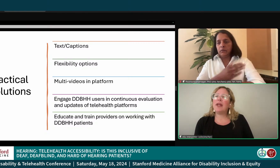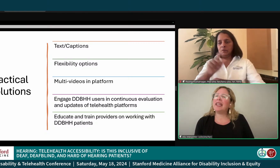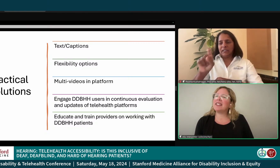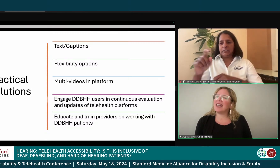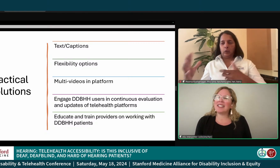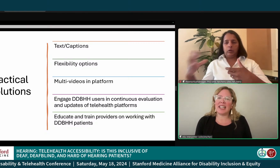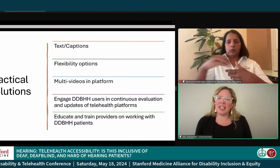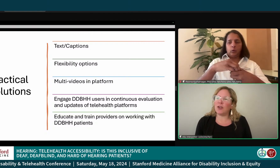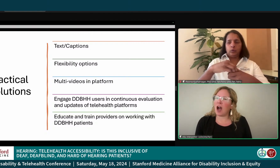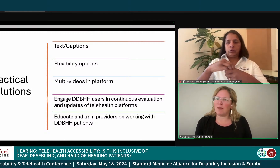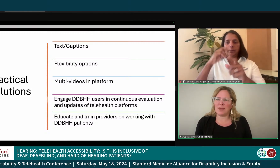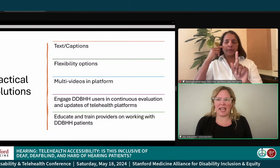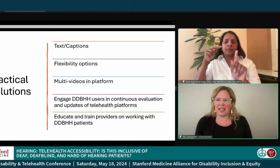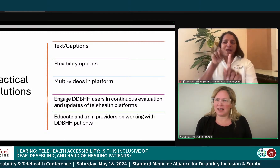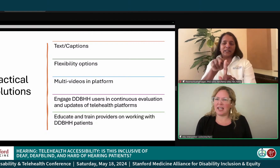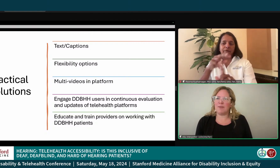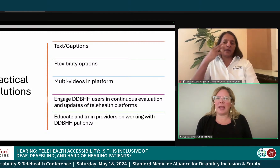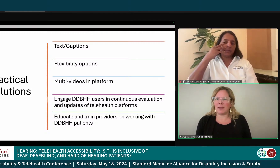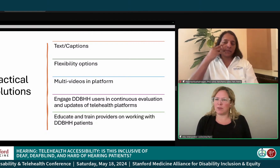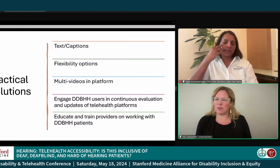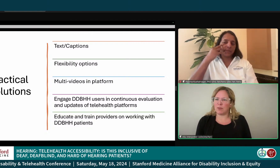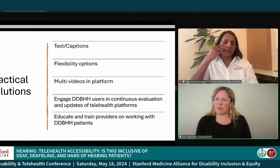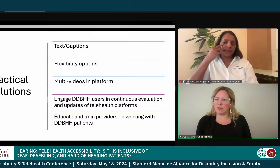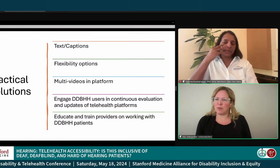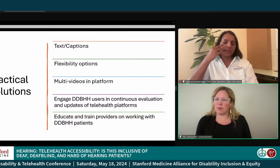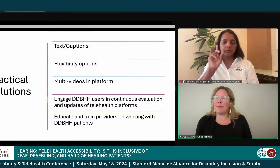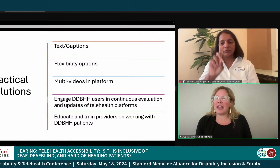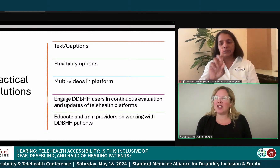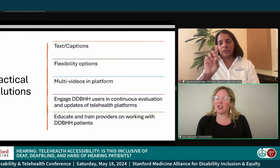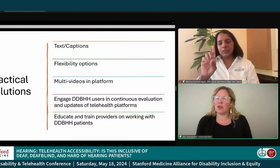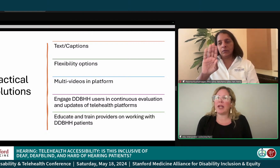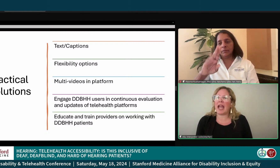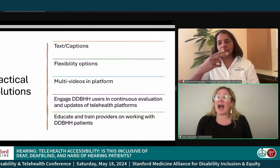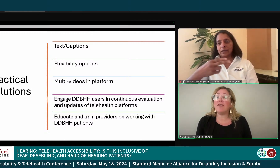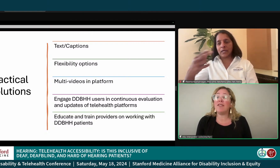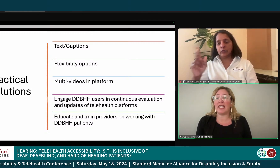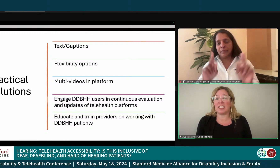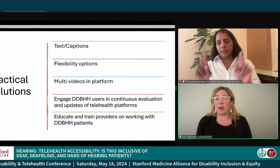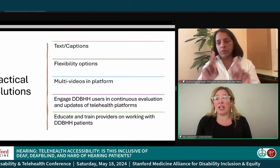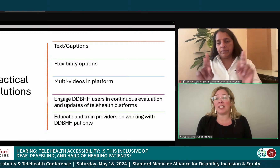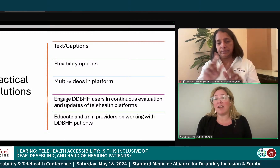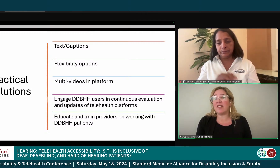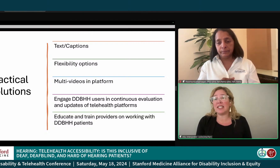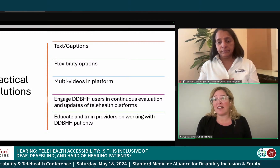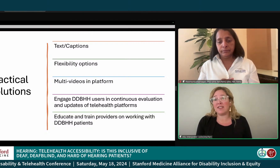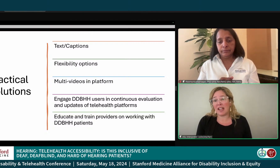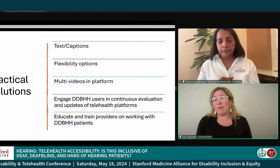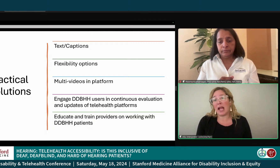we need to continue to update and make sure we have the experience of the Deaf, Deafblind,